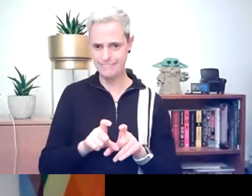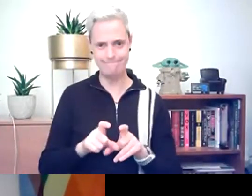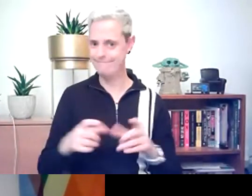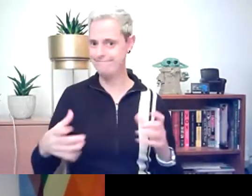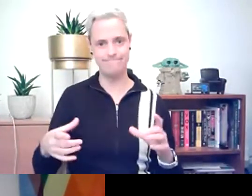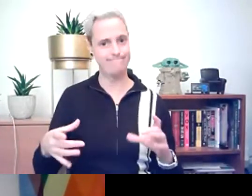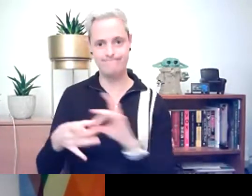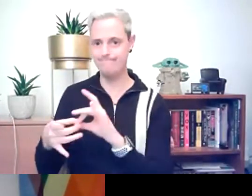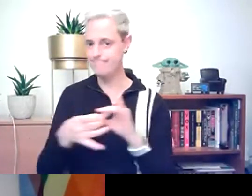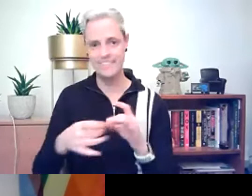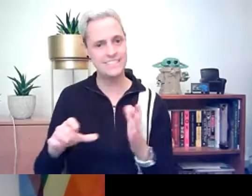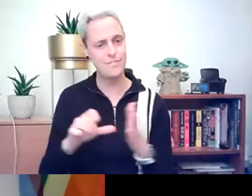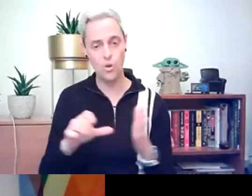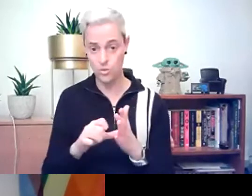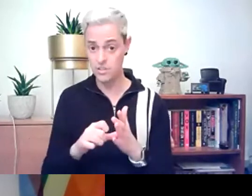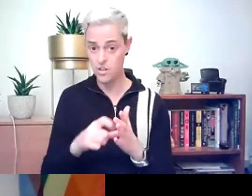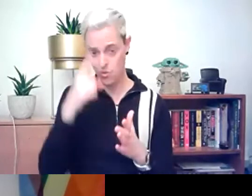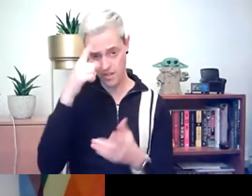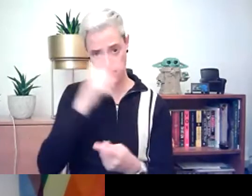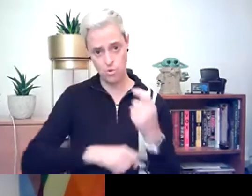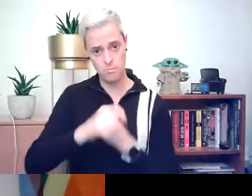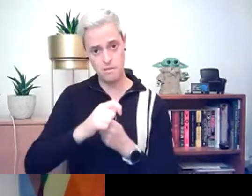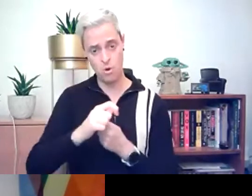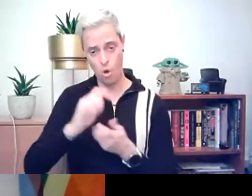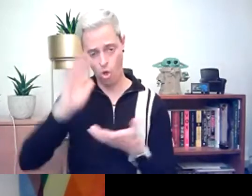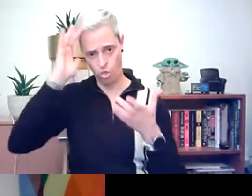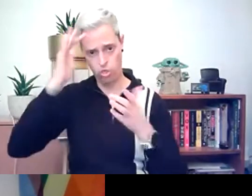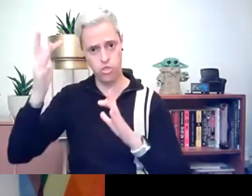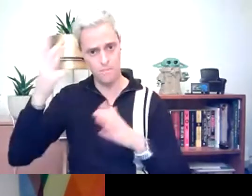part in mental illness within certain members of the trans community.